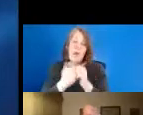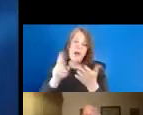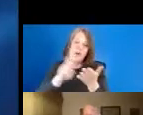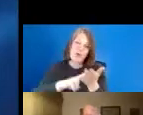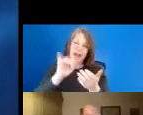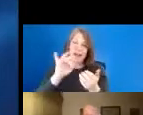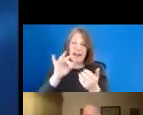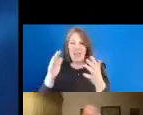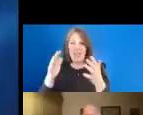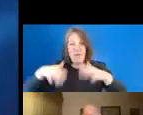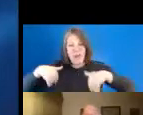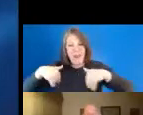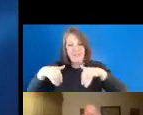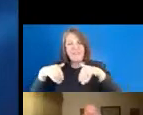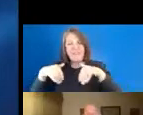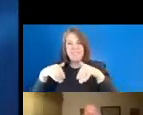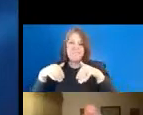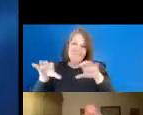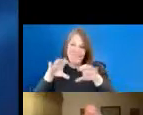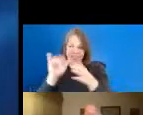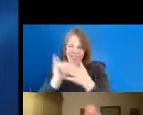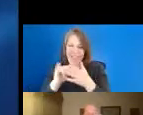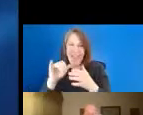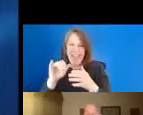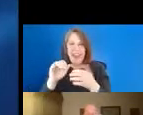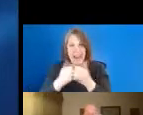not already done so, and how to create your iPresentation.